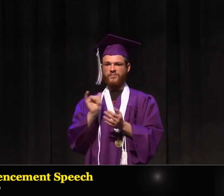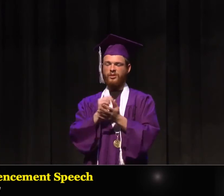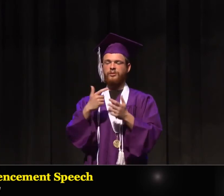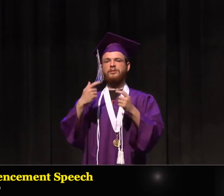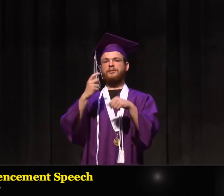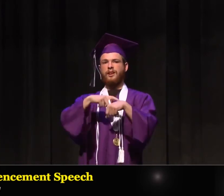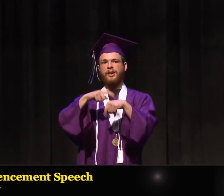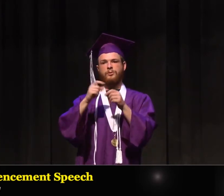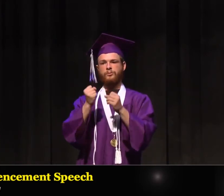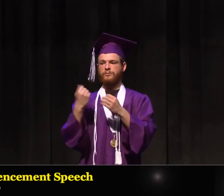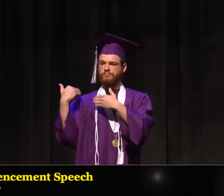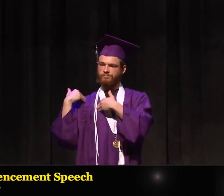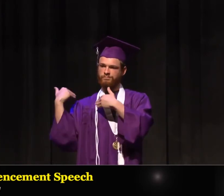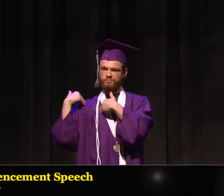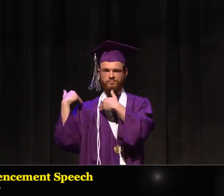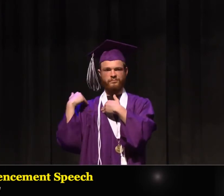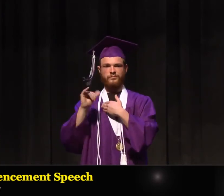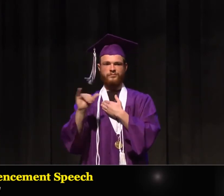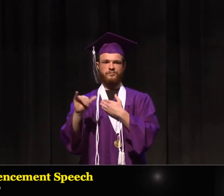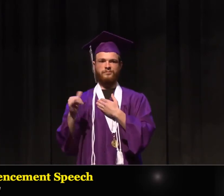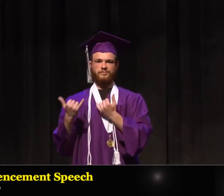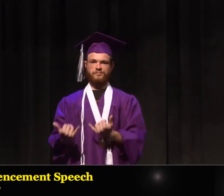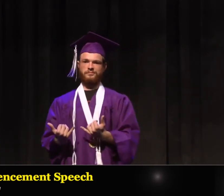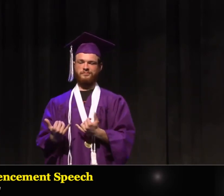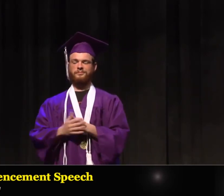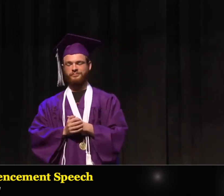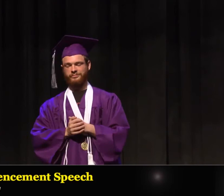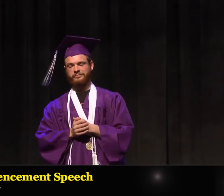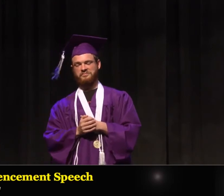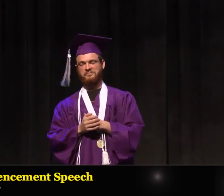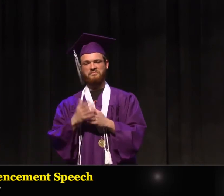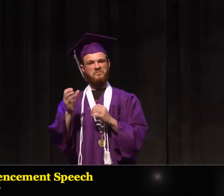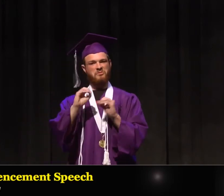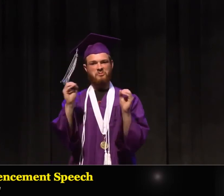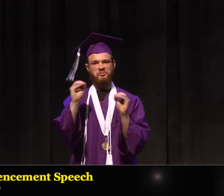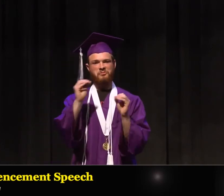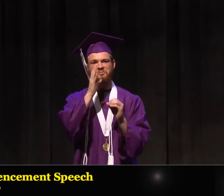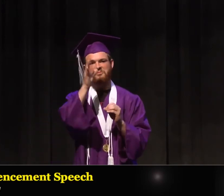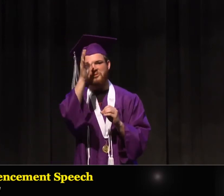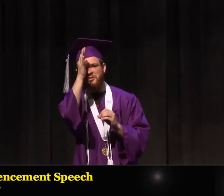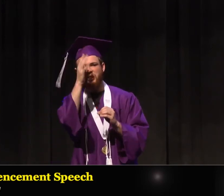You and I are in the same boat. We are responsible for ourselves now.